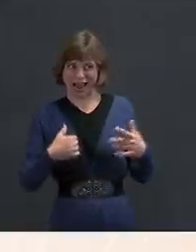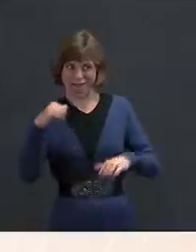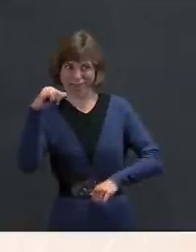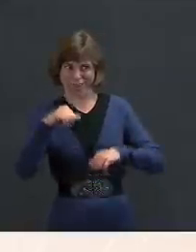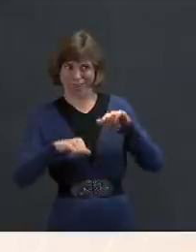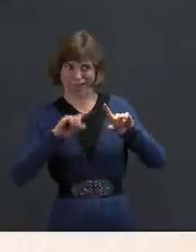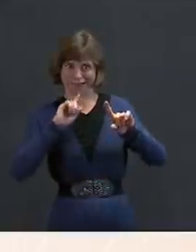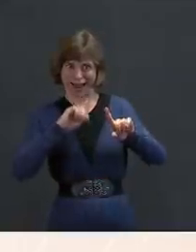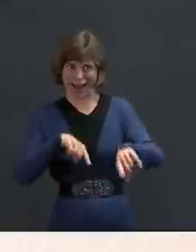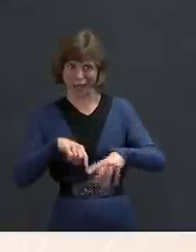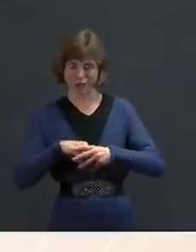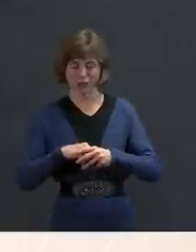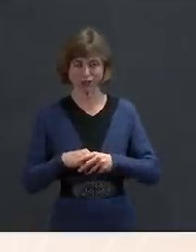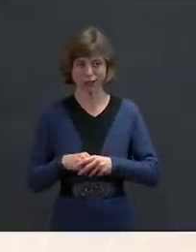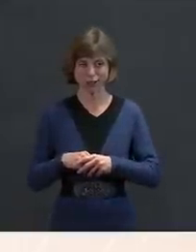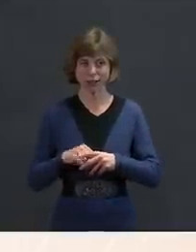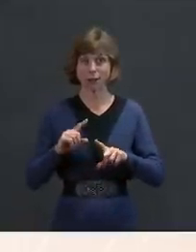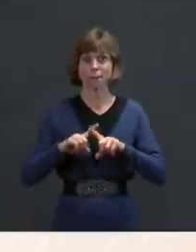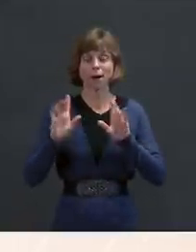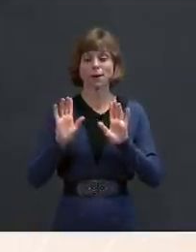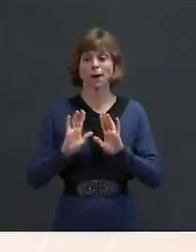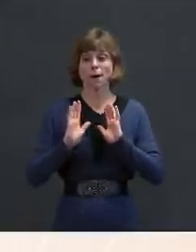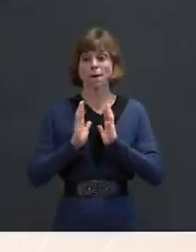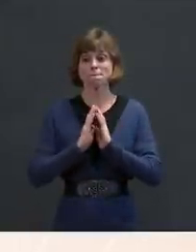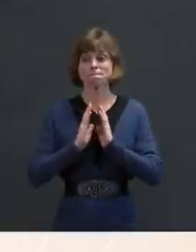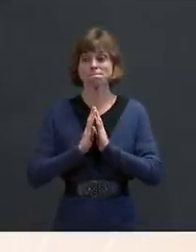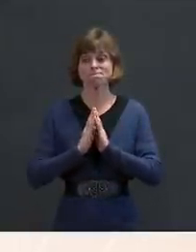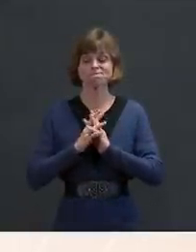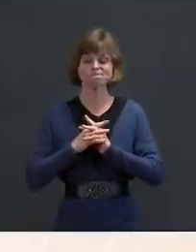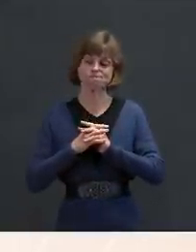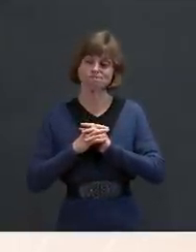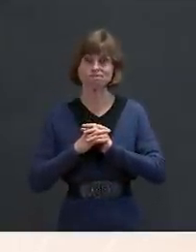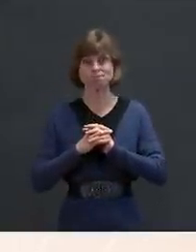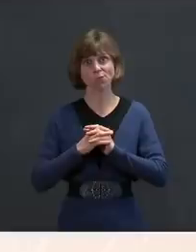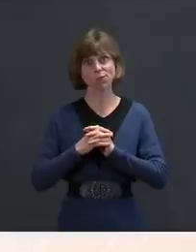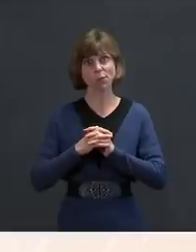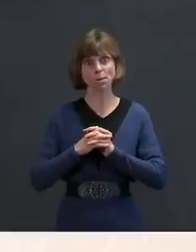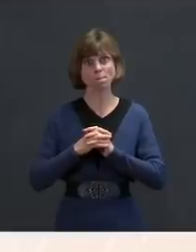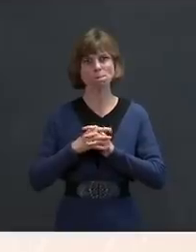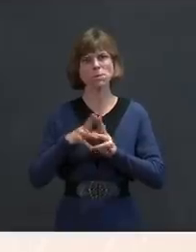But, look, this goes to what preceded us.